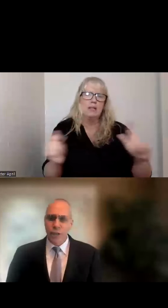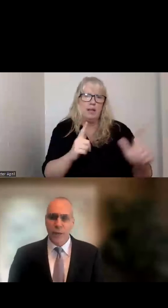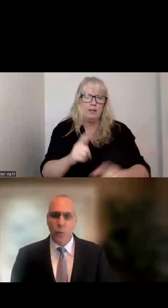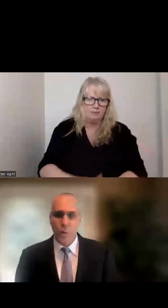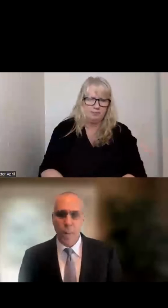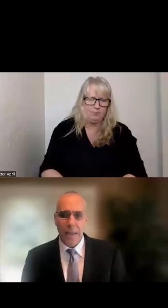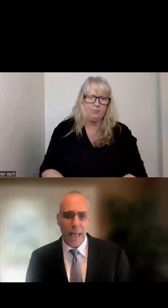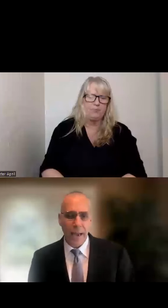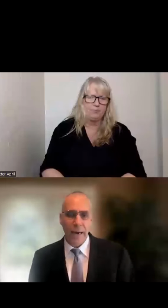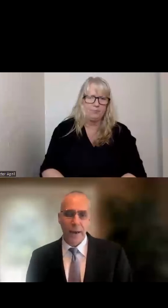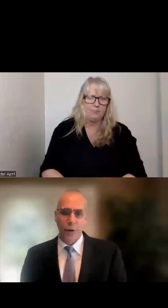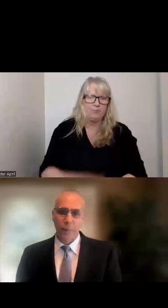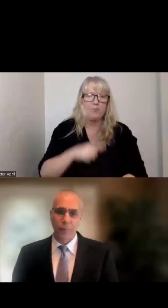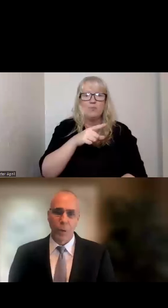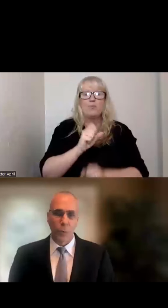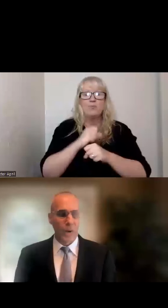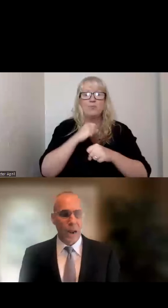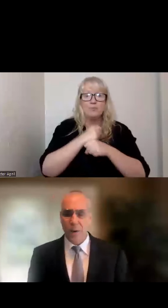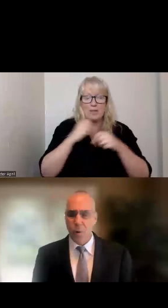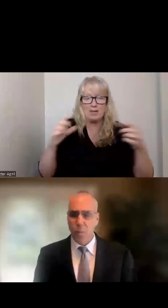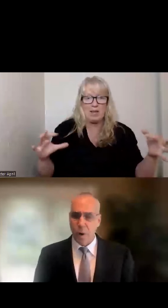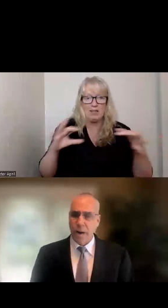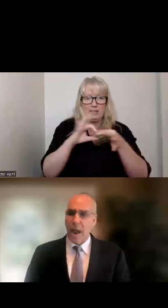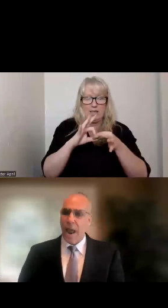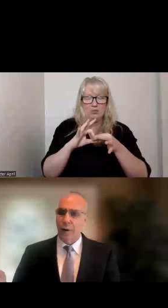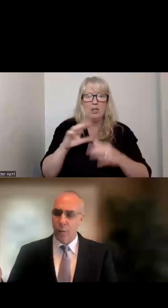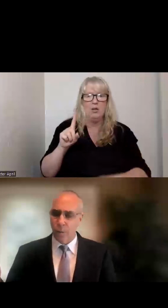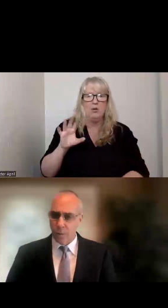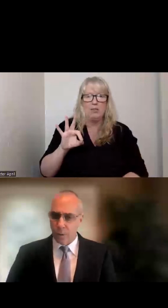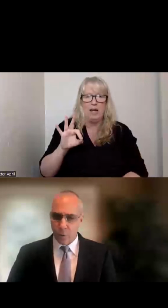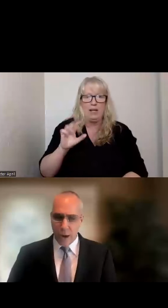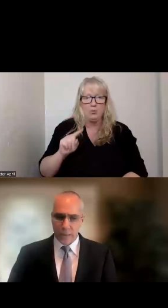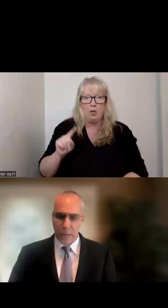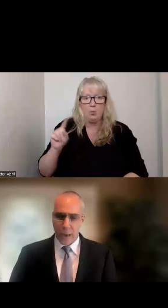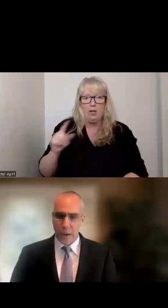JUST AS WE MADE THAT CONNECTION BETWEEN 911 AND THE CRISIS LINE,